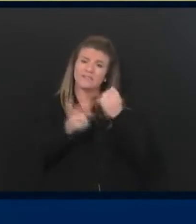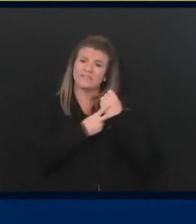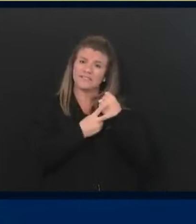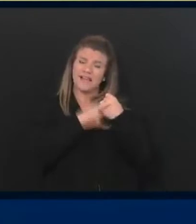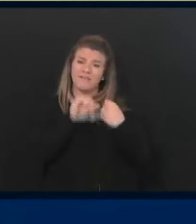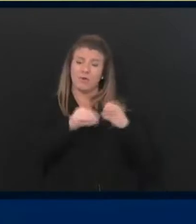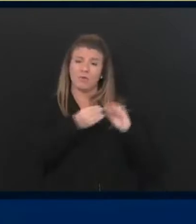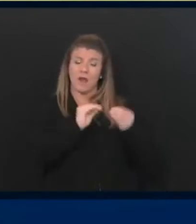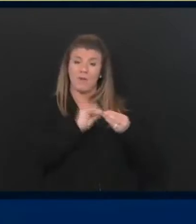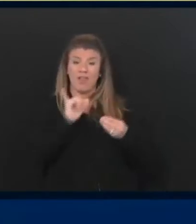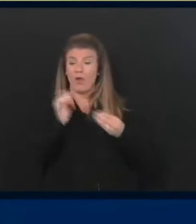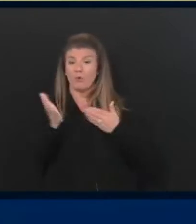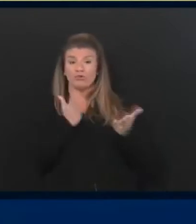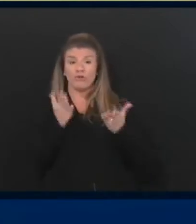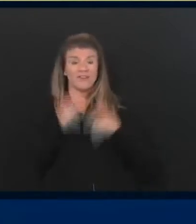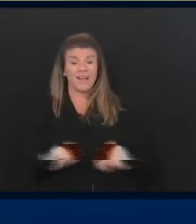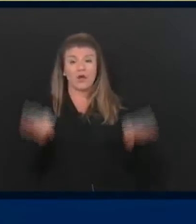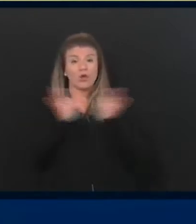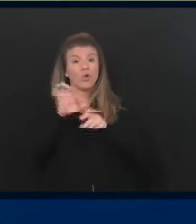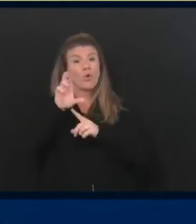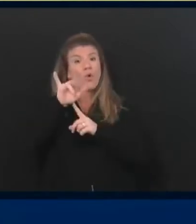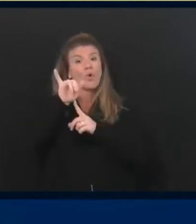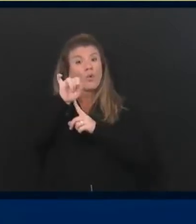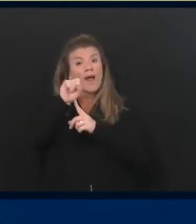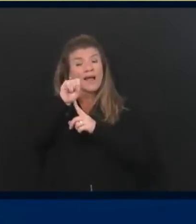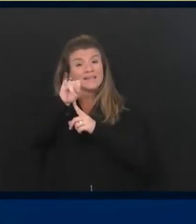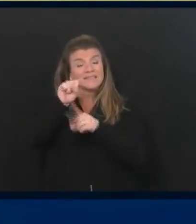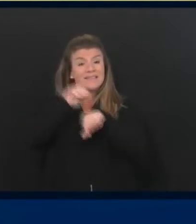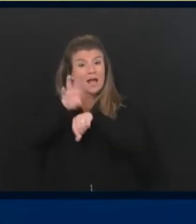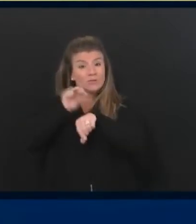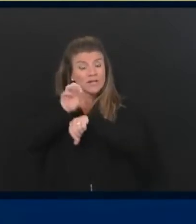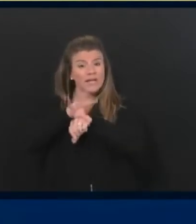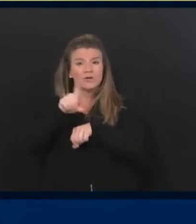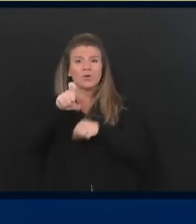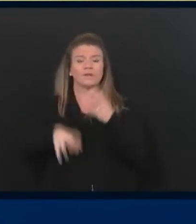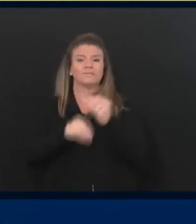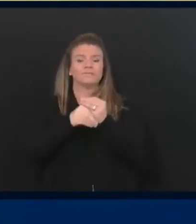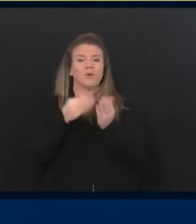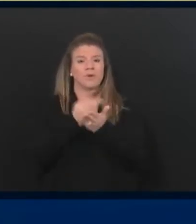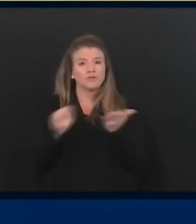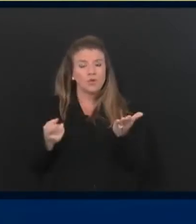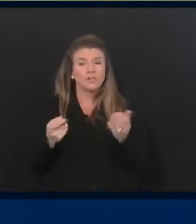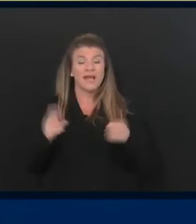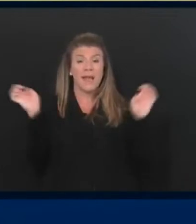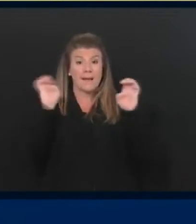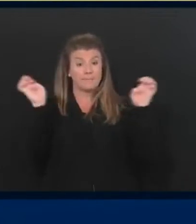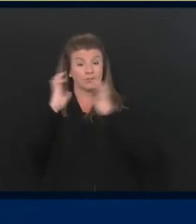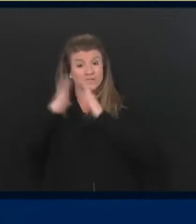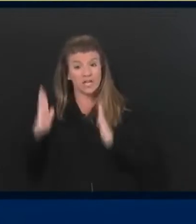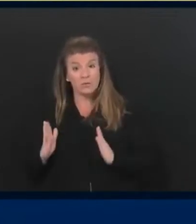WEBSITES COMING UP ON THE SCREEN NOW THAT YOU CAN JOT DOWN. THOSE SERVICES INCLUDE CRISIS